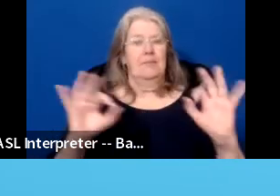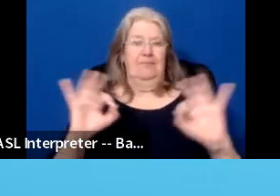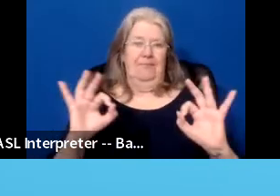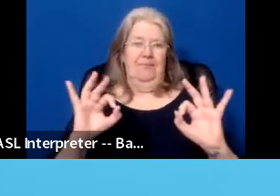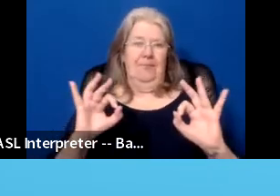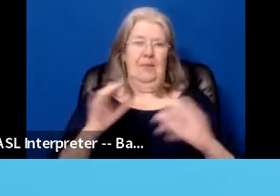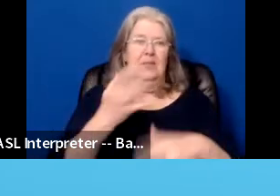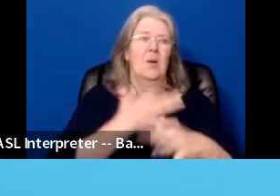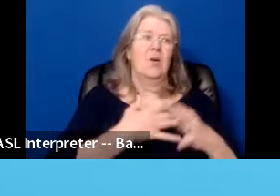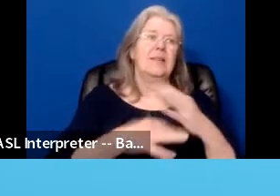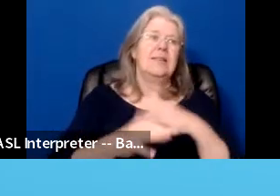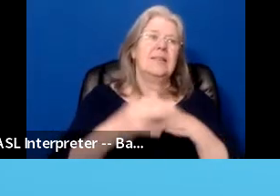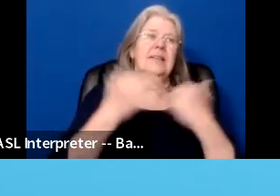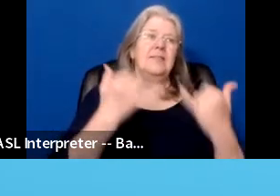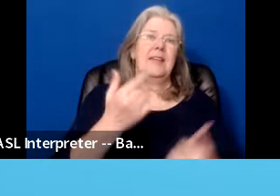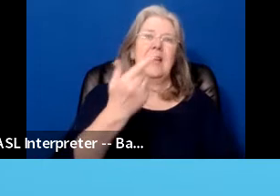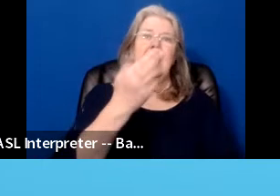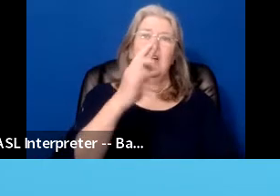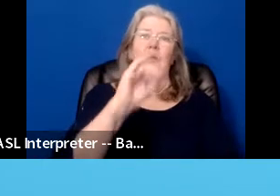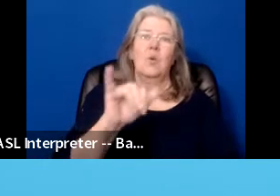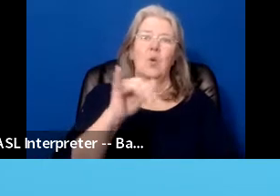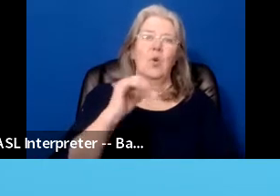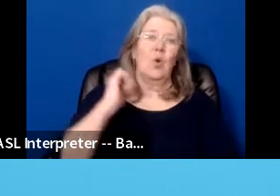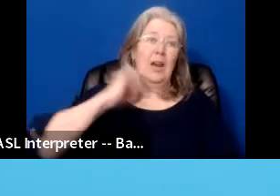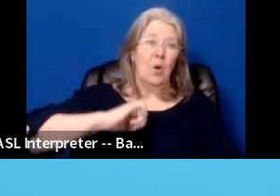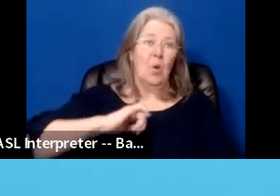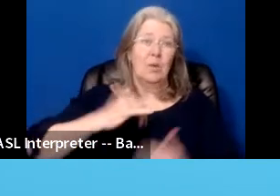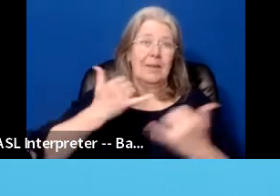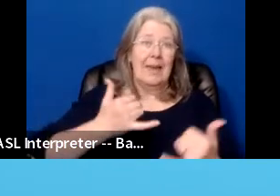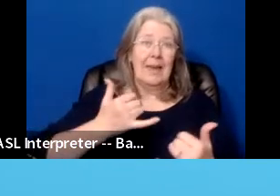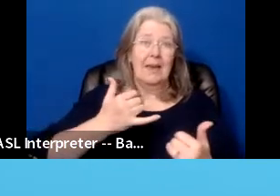wearing a gray jacket today it's wearing a black jacket today, and it's not a big deal.